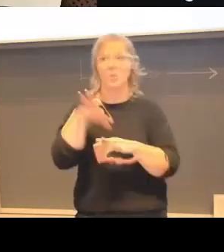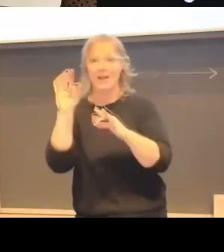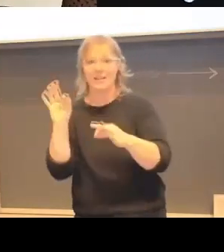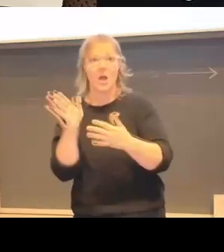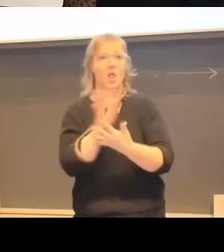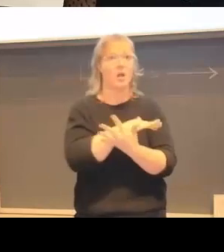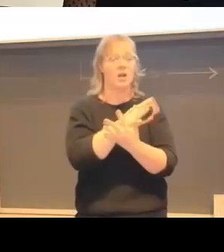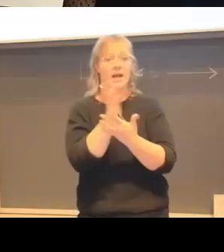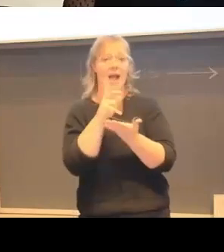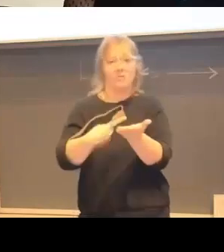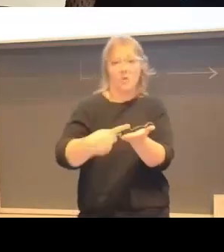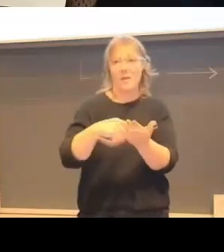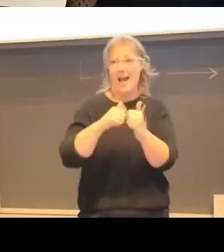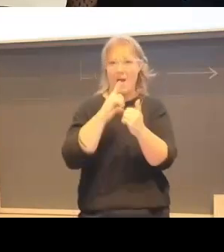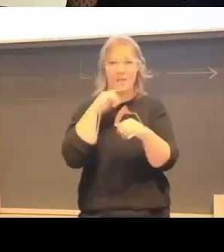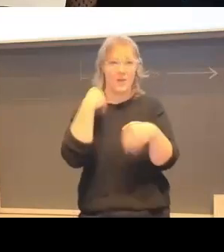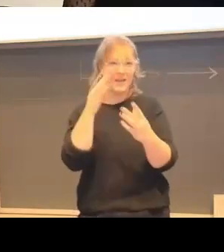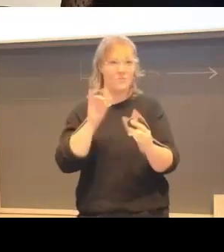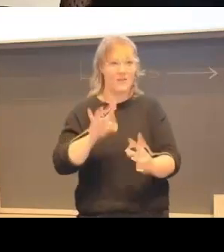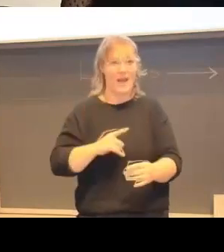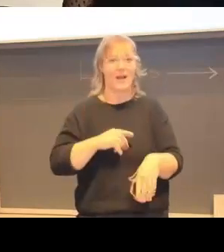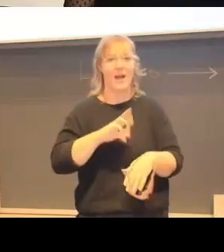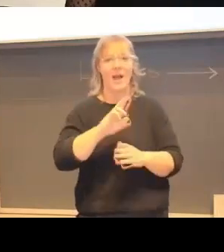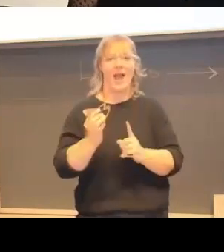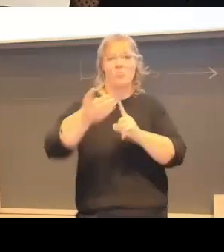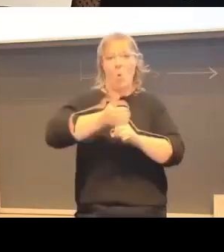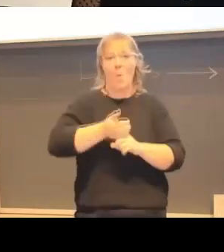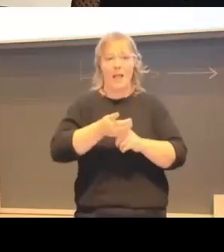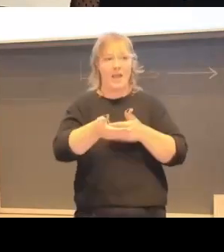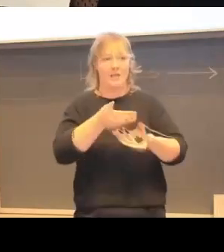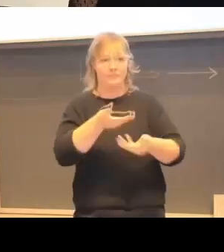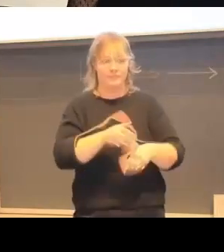how they would give feedback and role playing thereafter surgeons participated in two cycles